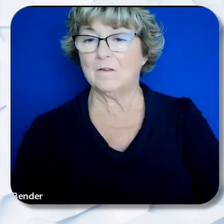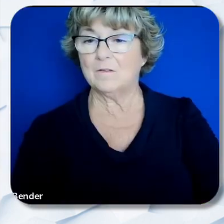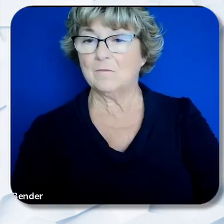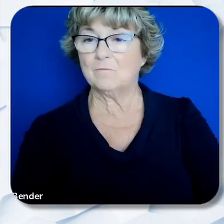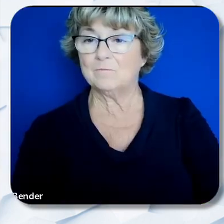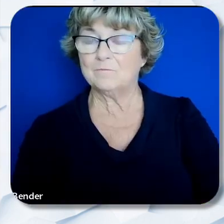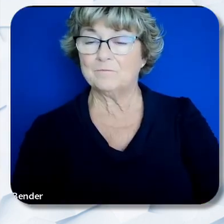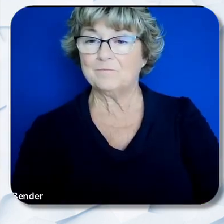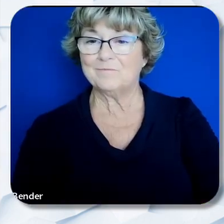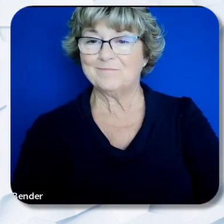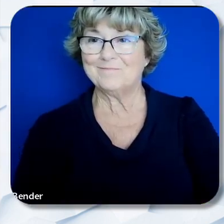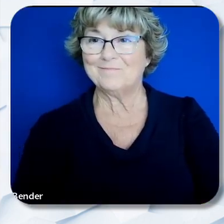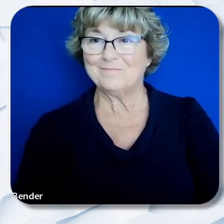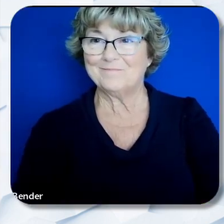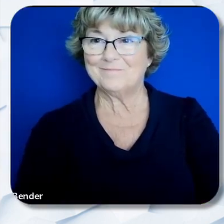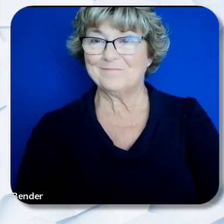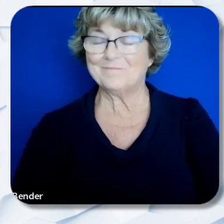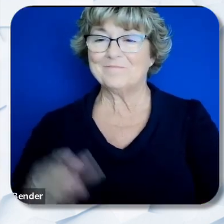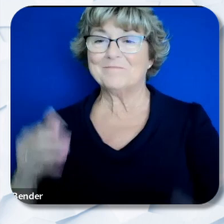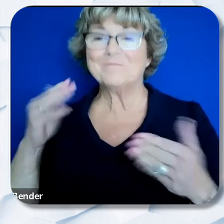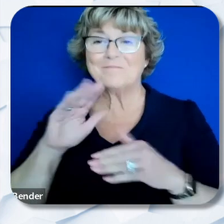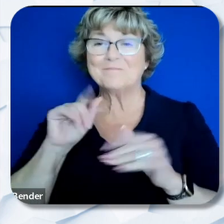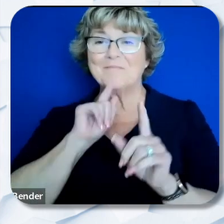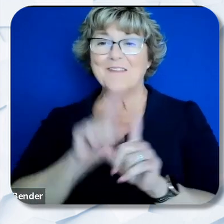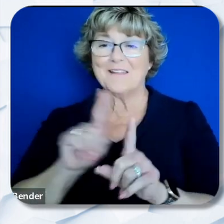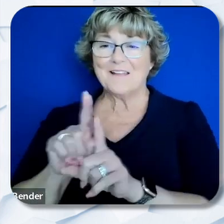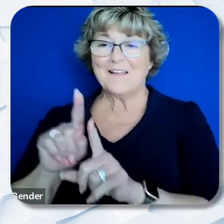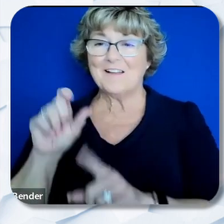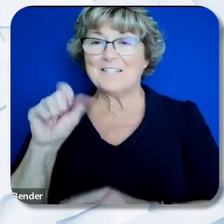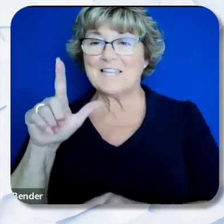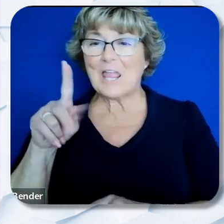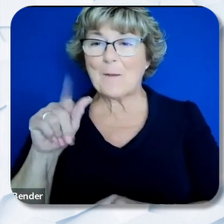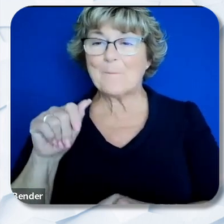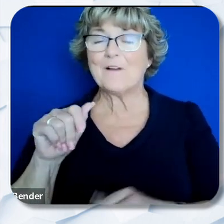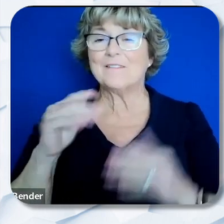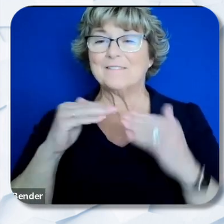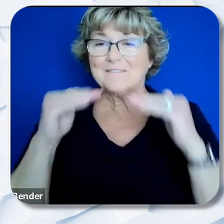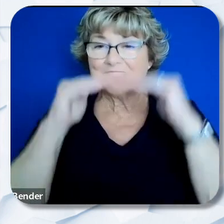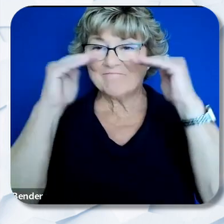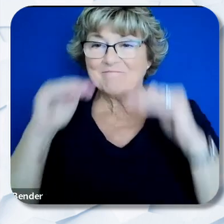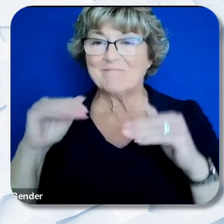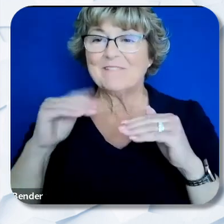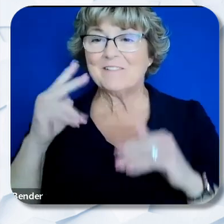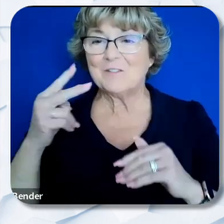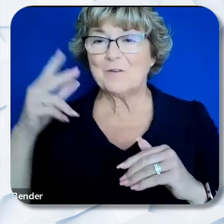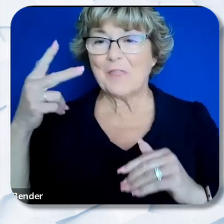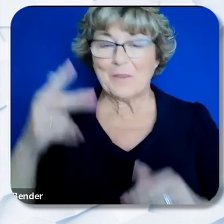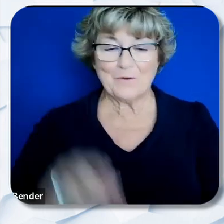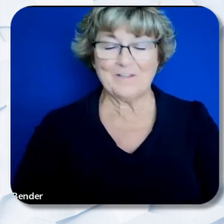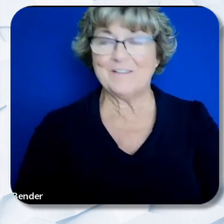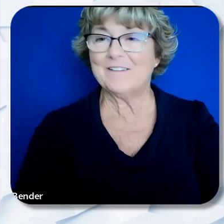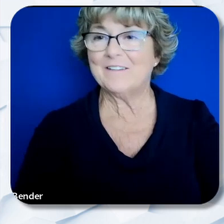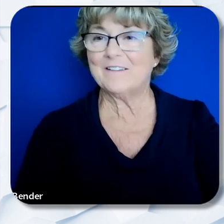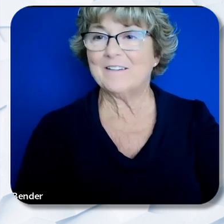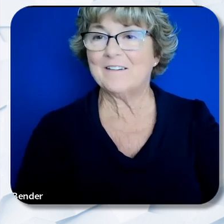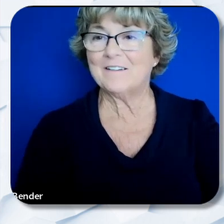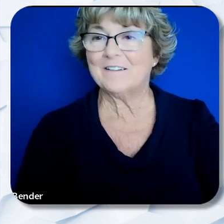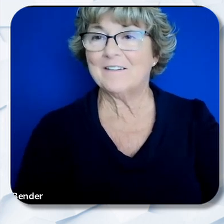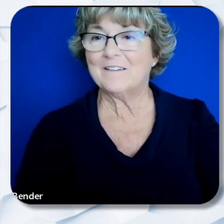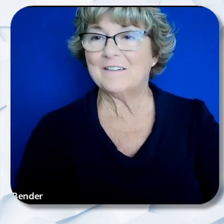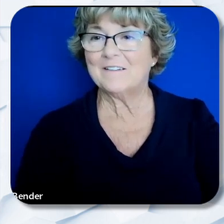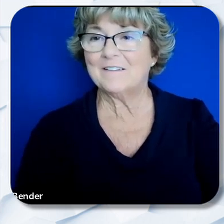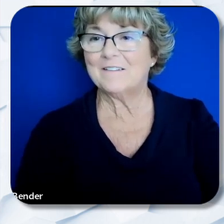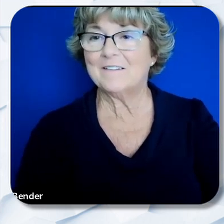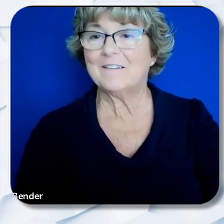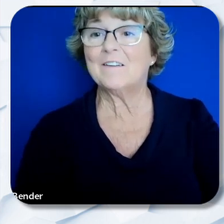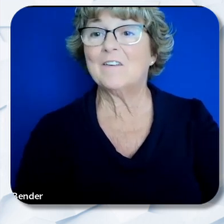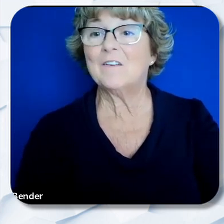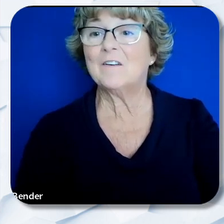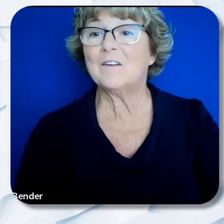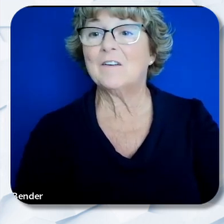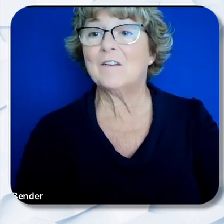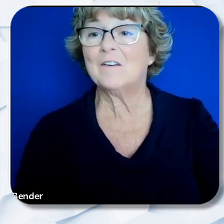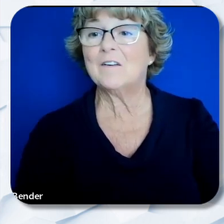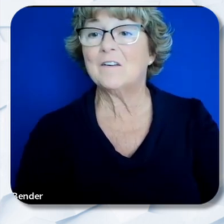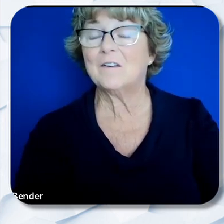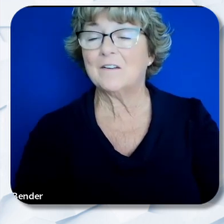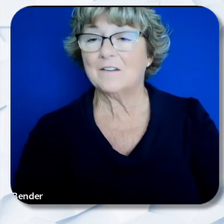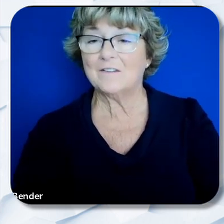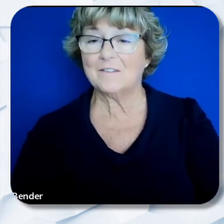areas, all and Targeted levels, 1, 2, and 3 should plan on attending. Prioritization